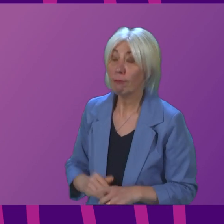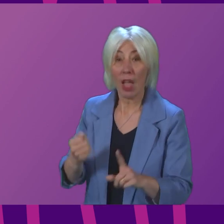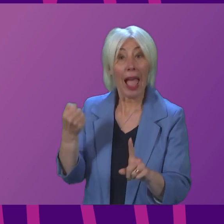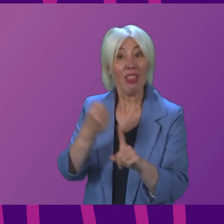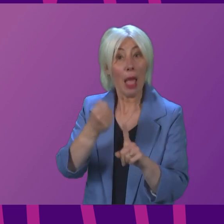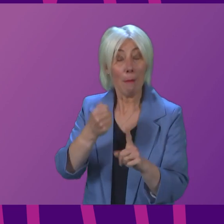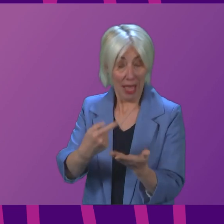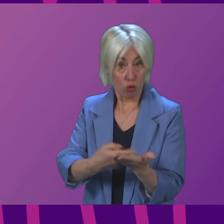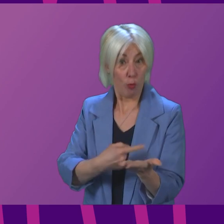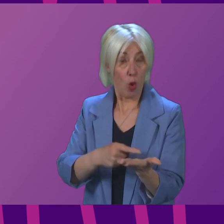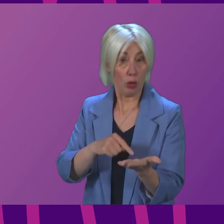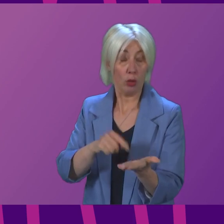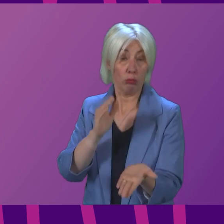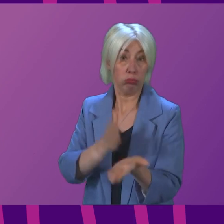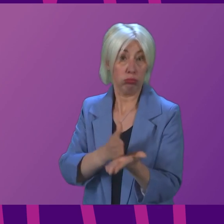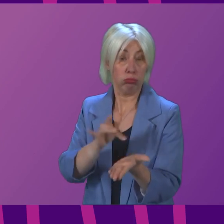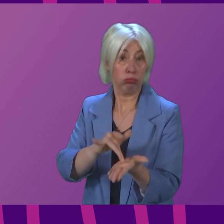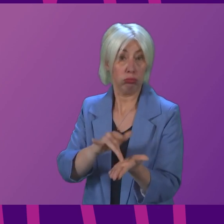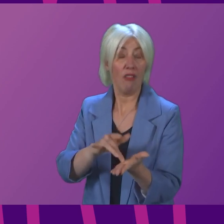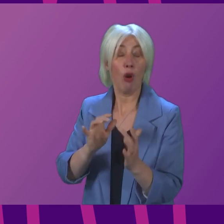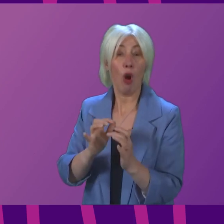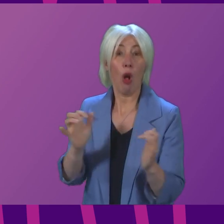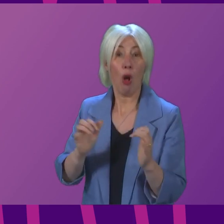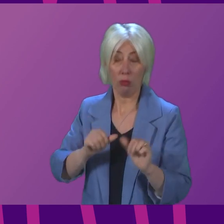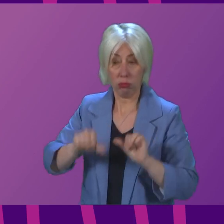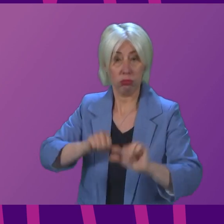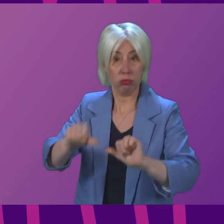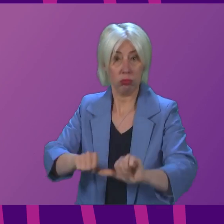A fundamental part of Scotland’s Climate Assembly process was the involvement of children.